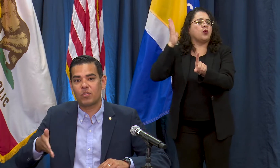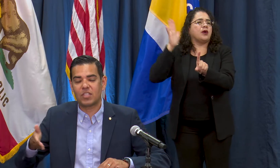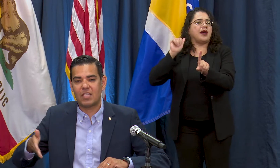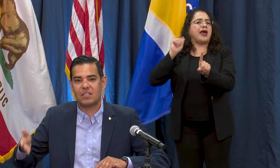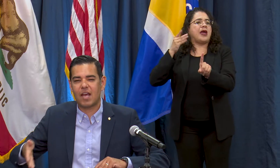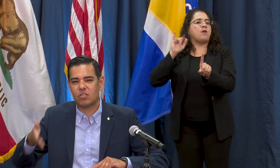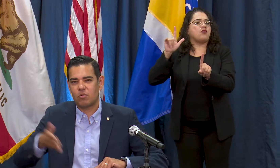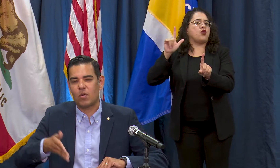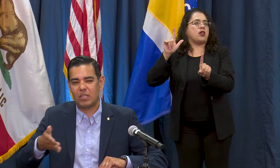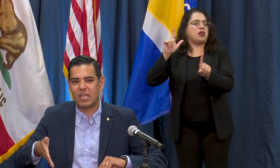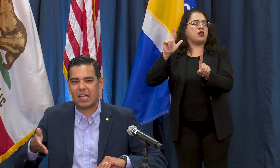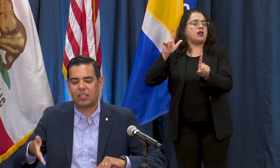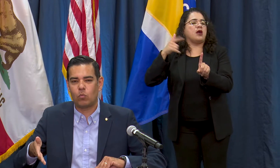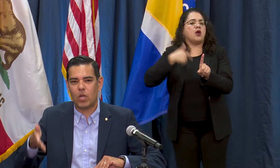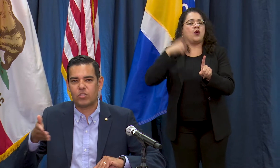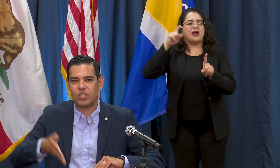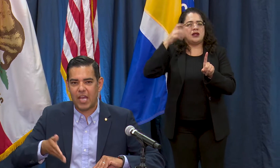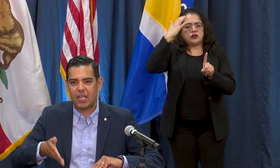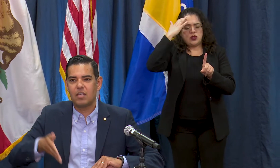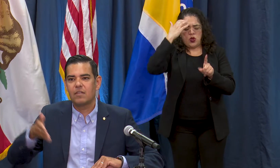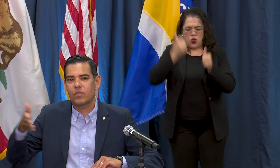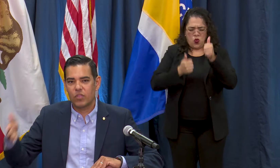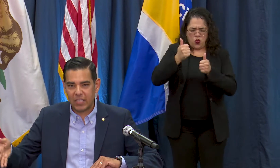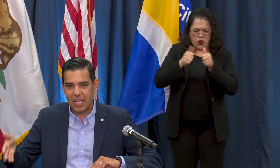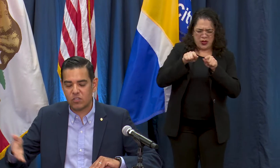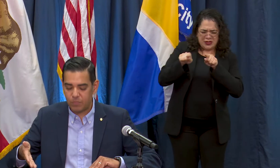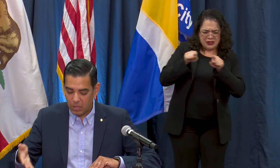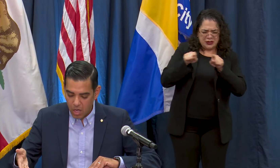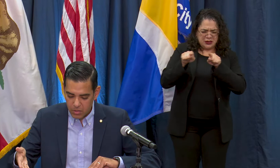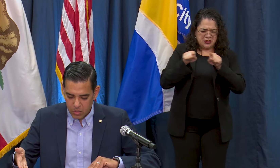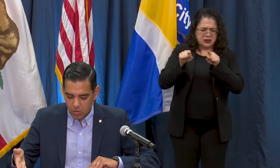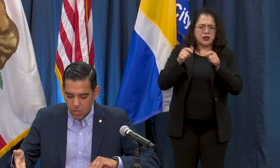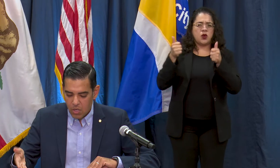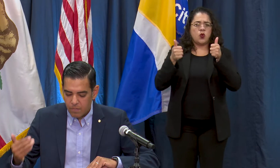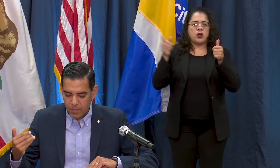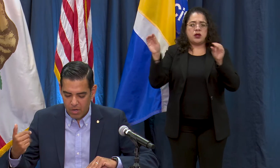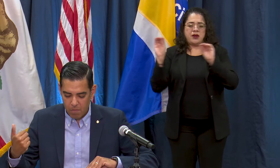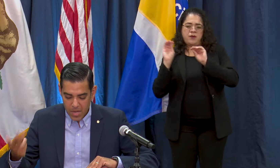those cases out so we know exactly which day the cases belong to. Our medical